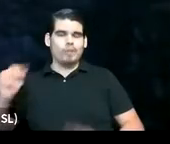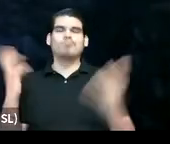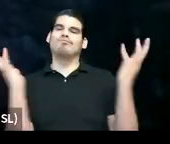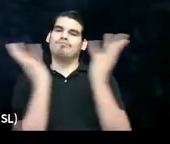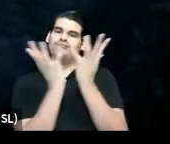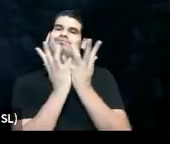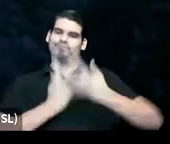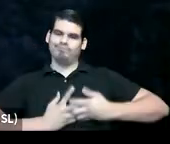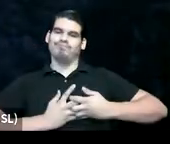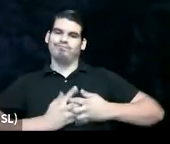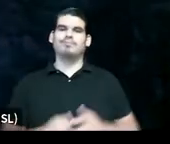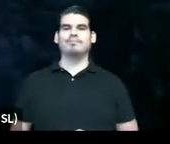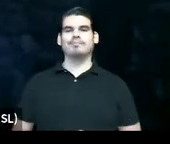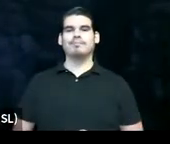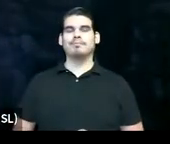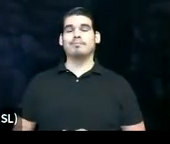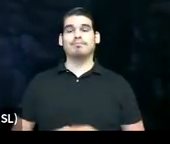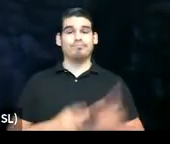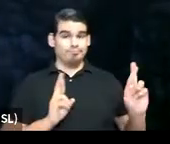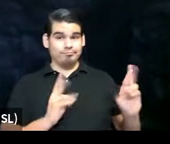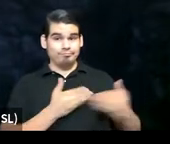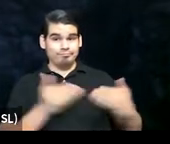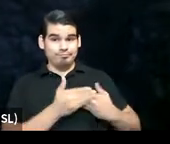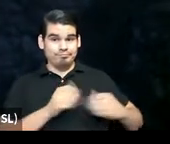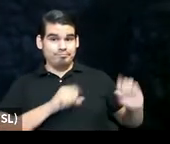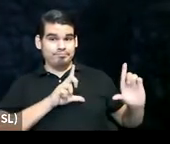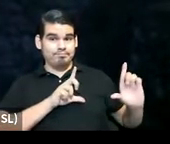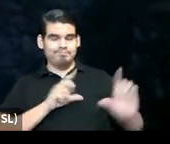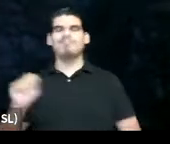If you don't know where to start. It could be as simple as saying something on your campus.